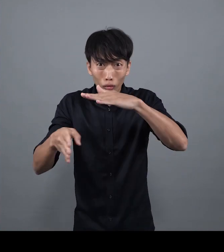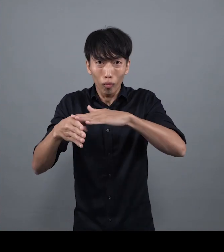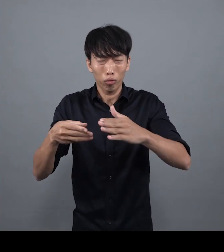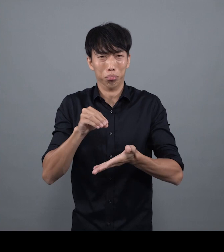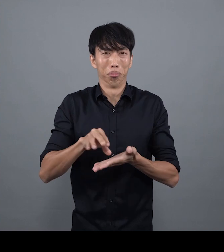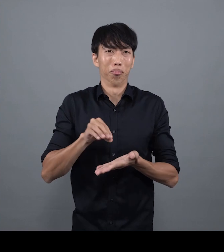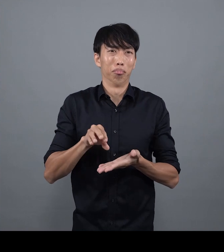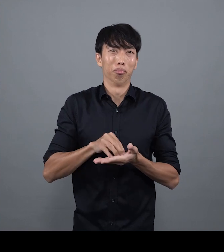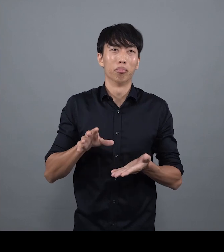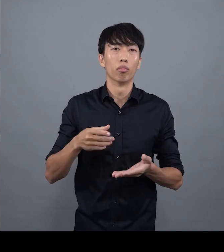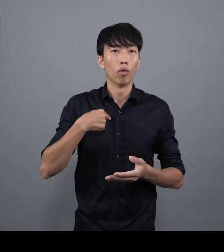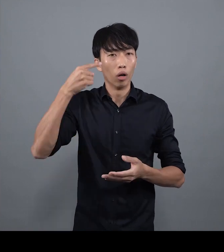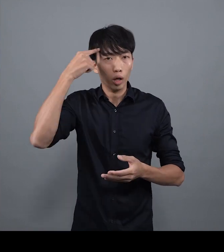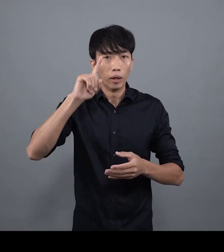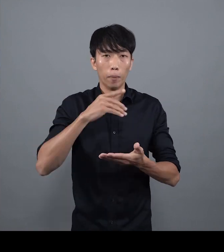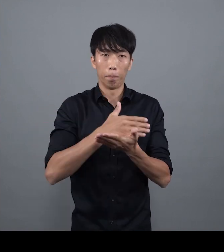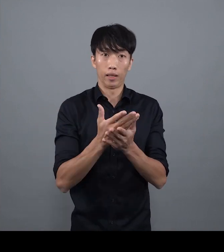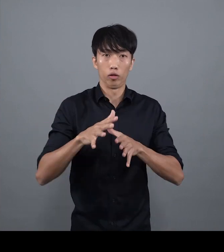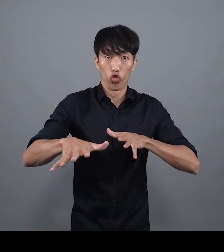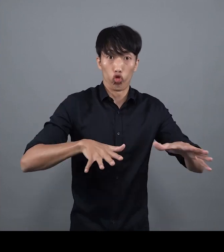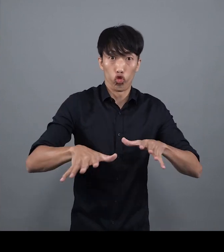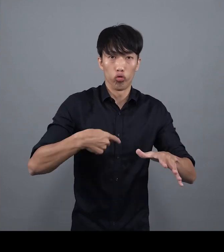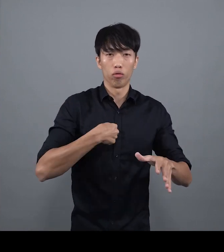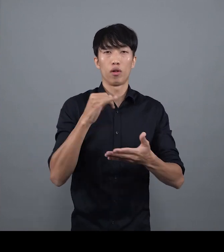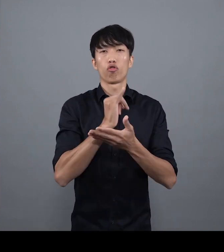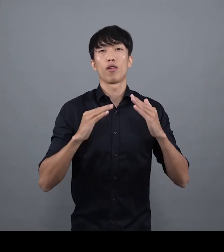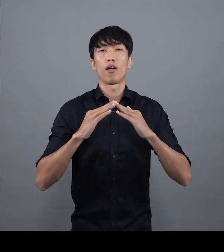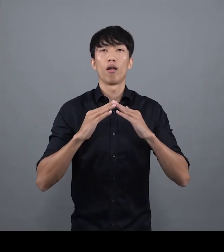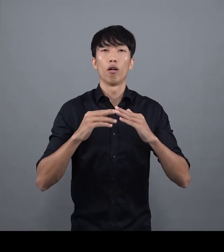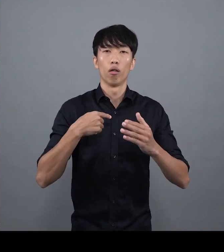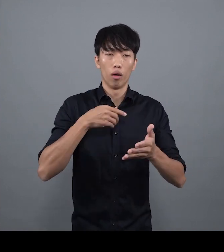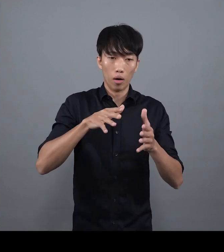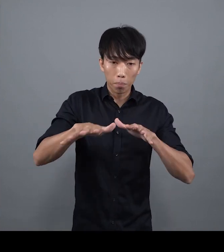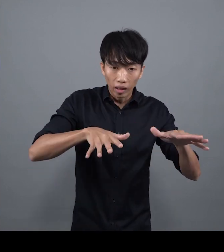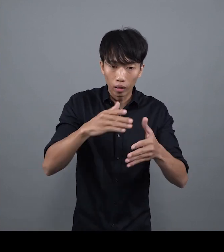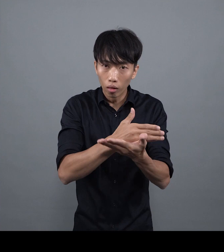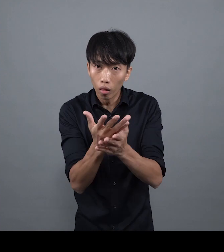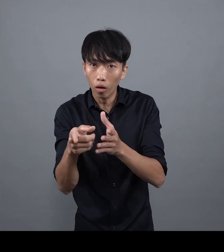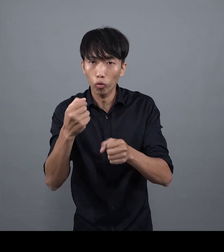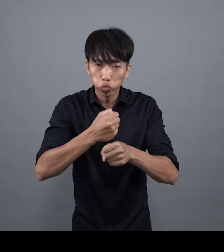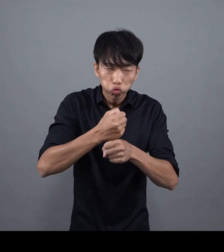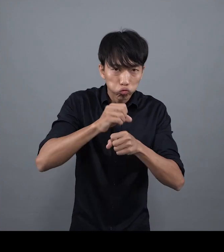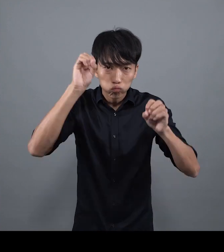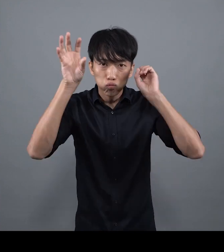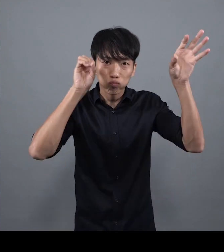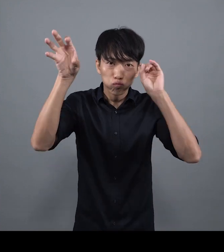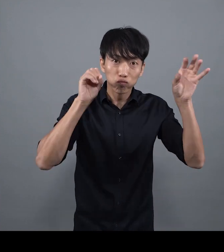I’m an artist who works with materials I use various materials to create